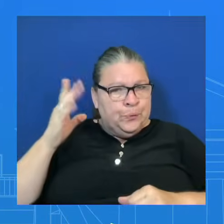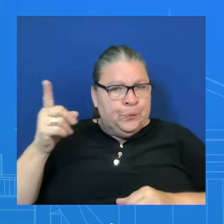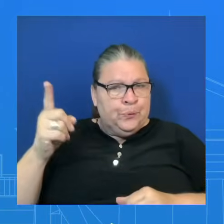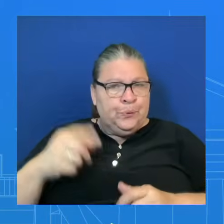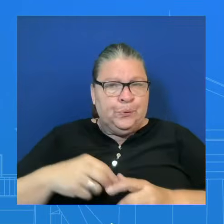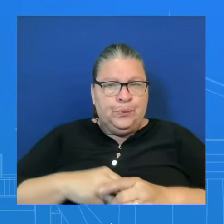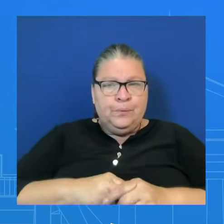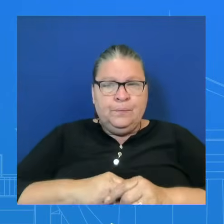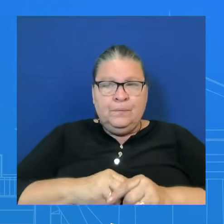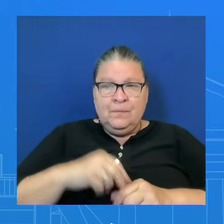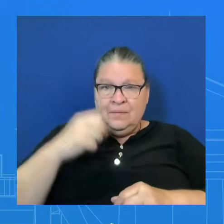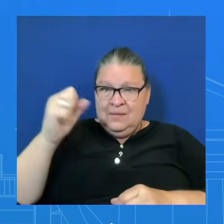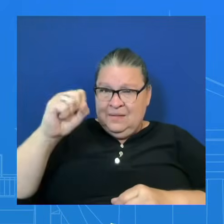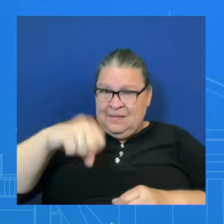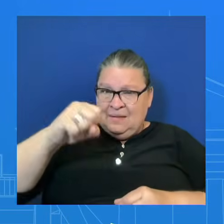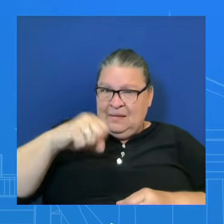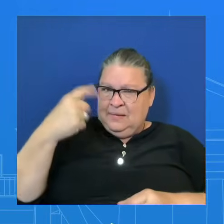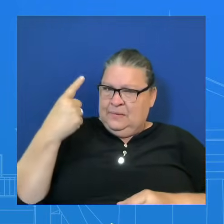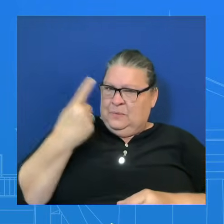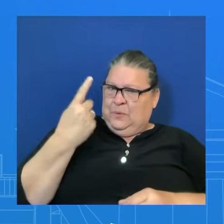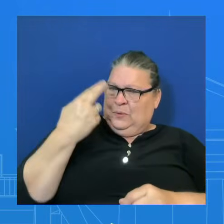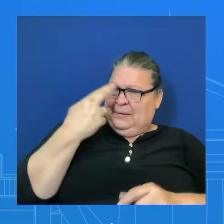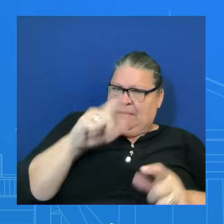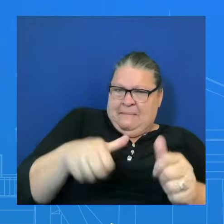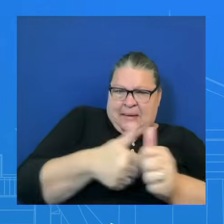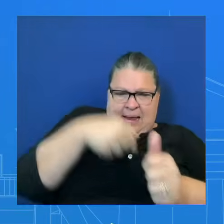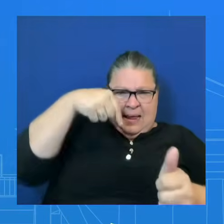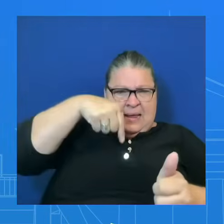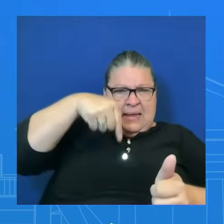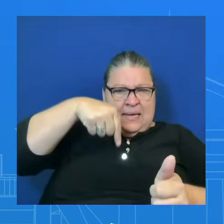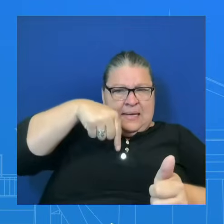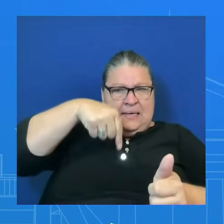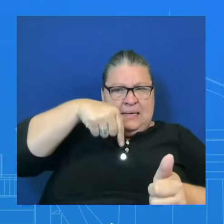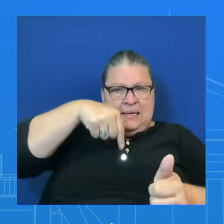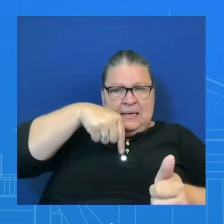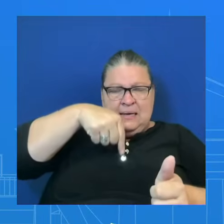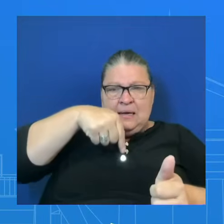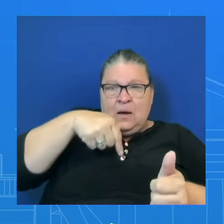of some sort of displeasure about our presence in that part of the world.